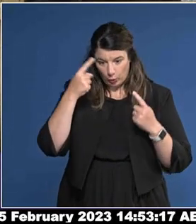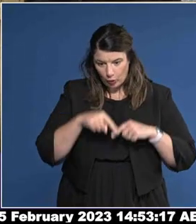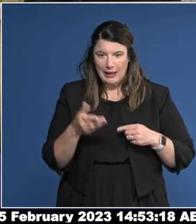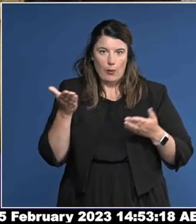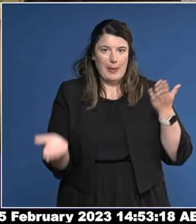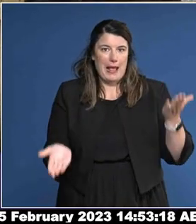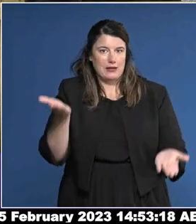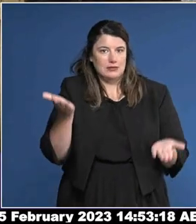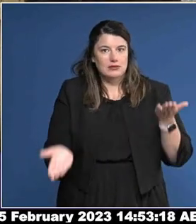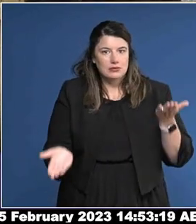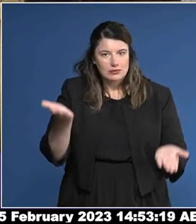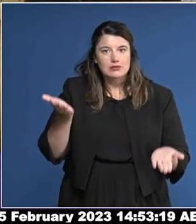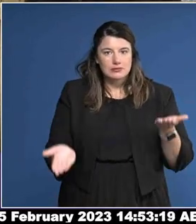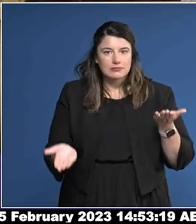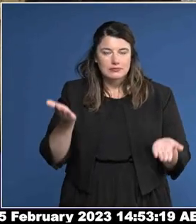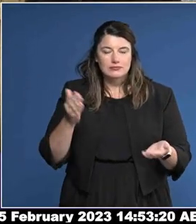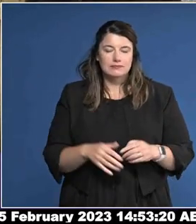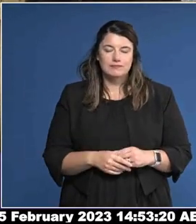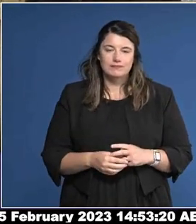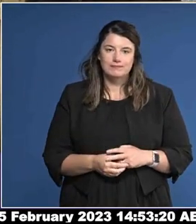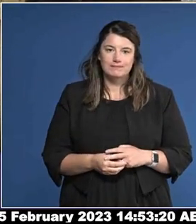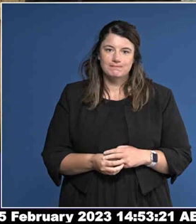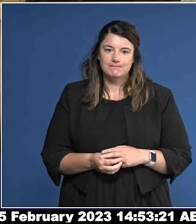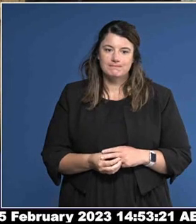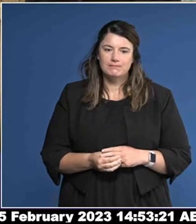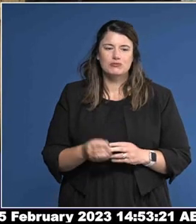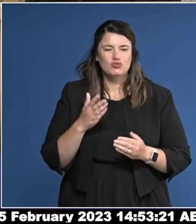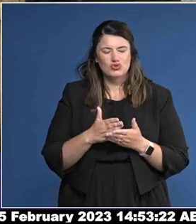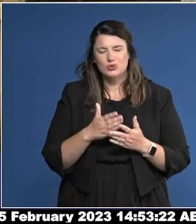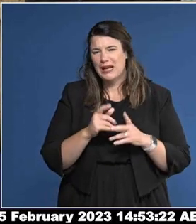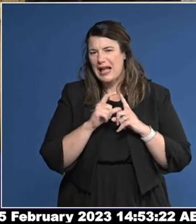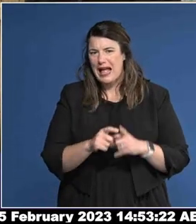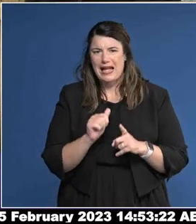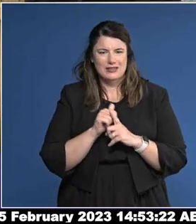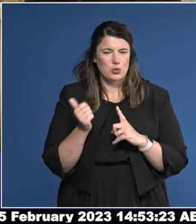You know, it's a very difficult situation for organisations to continue to navigate.